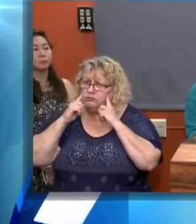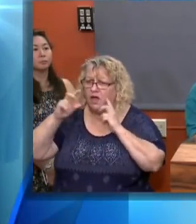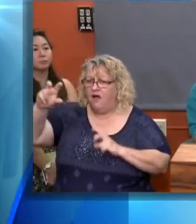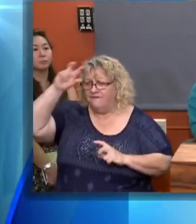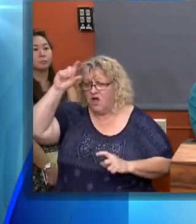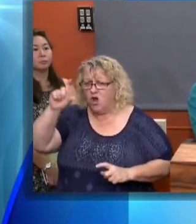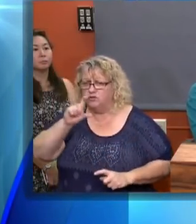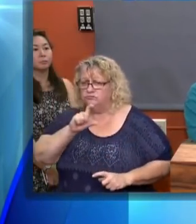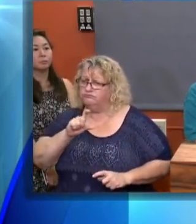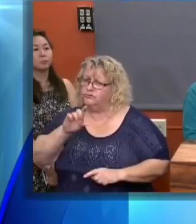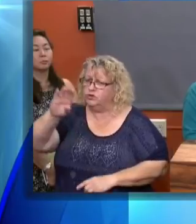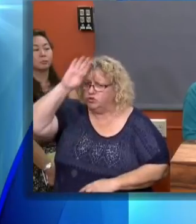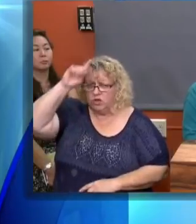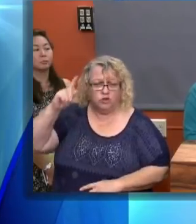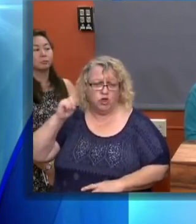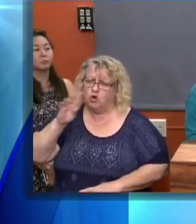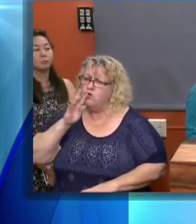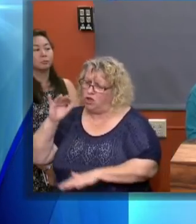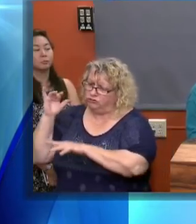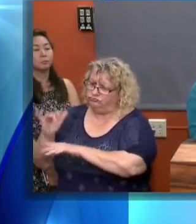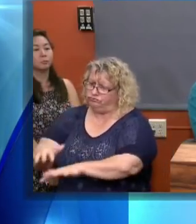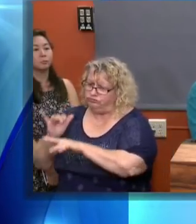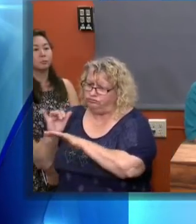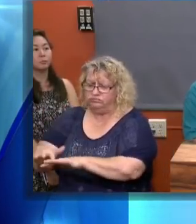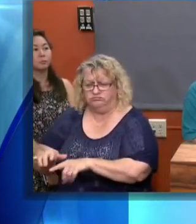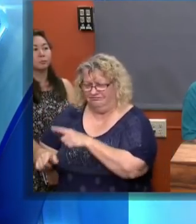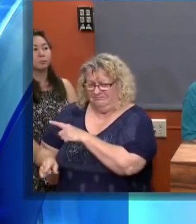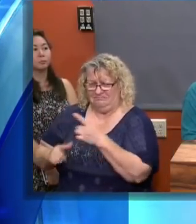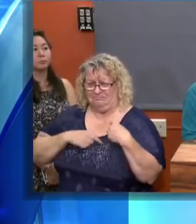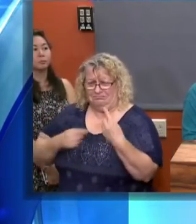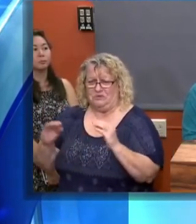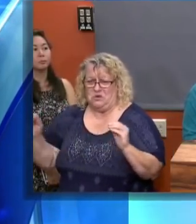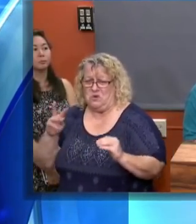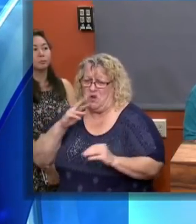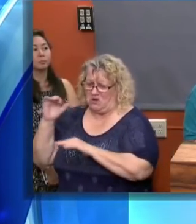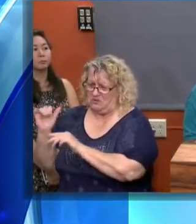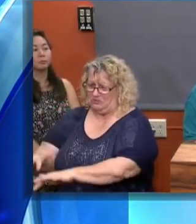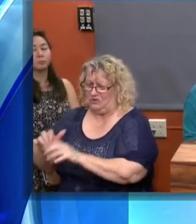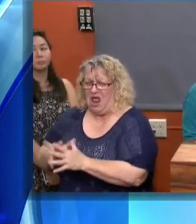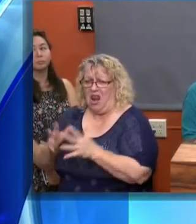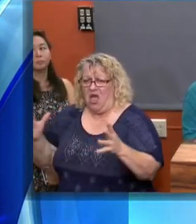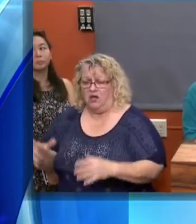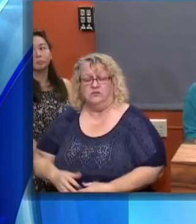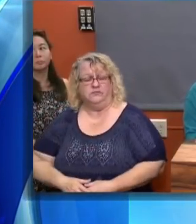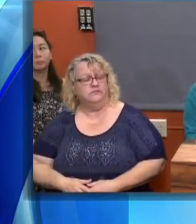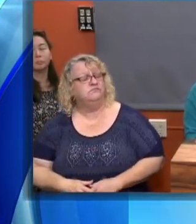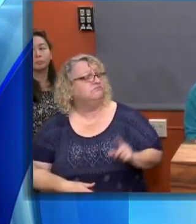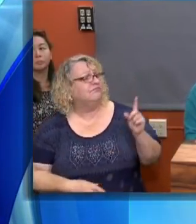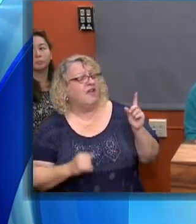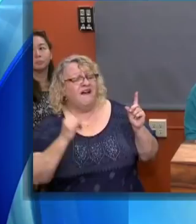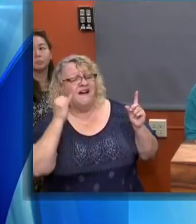MEMBERS. BECAUSE SUDDENLY S ALL OF THIS ACTIVITY AND WATER COMING DOWN